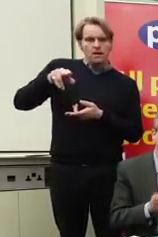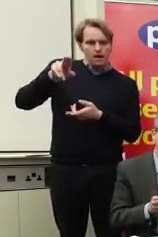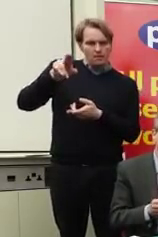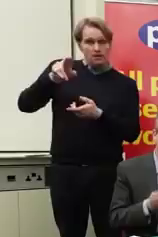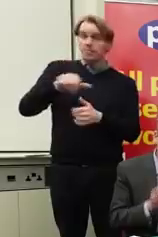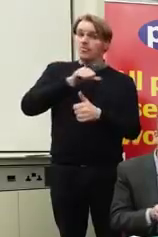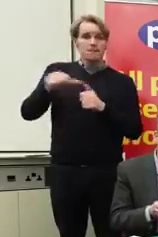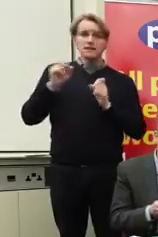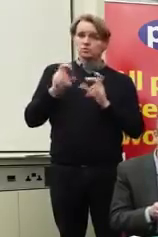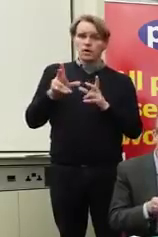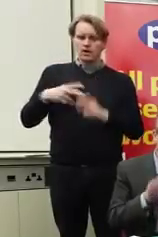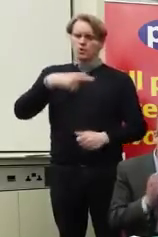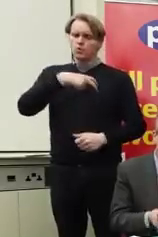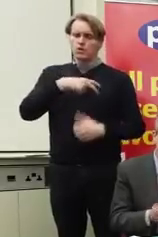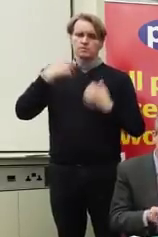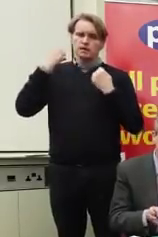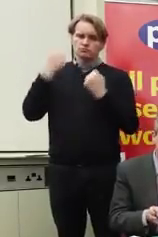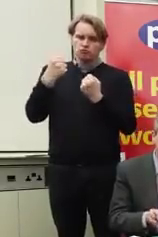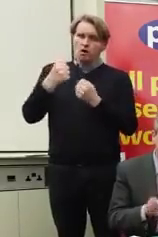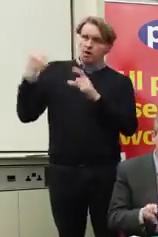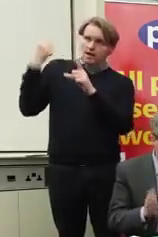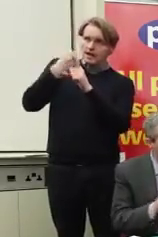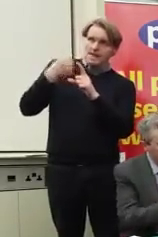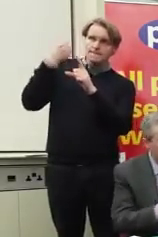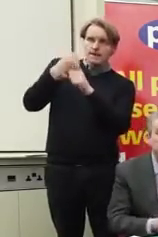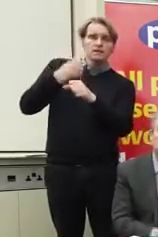to do that is build the union. Let's campaign let's work with people like